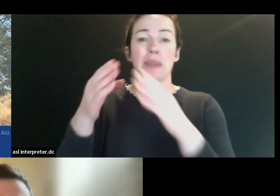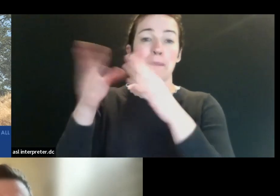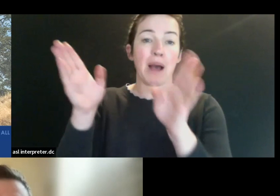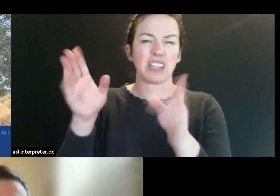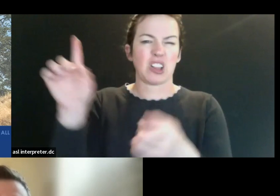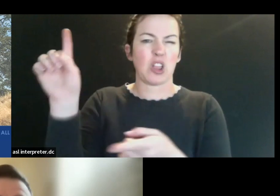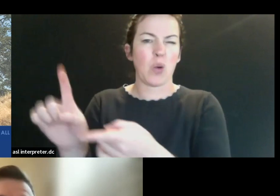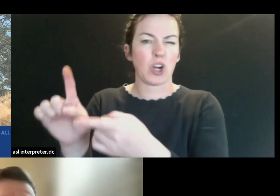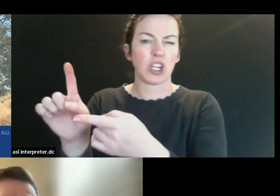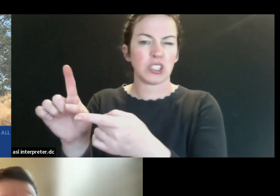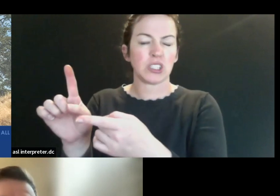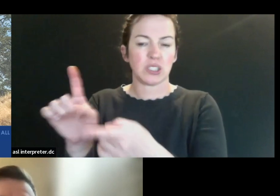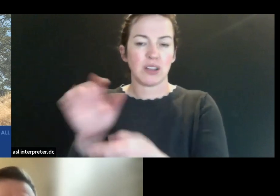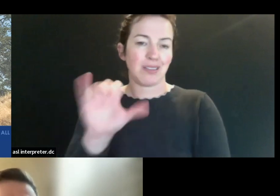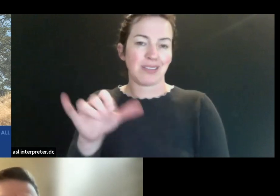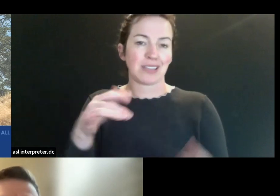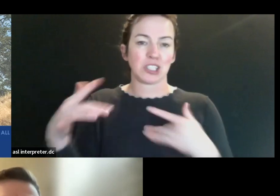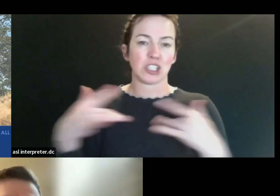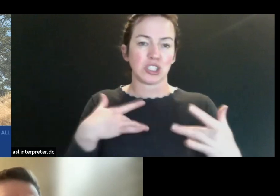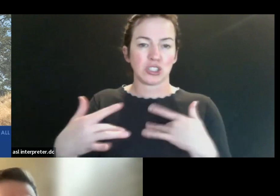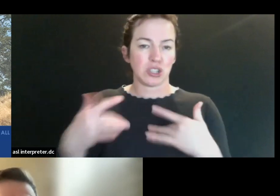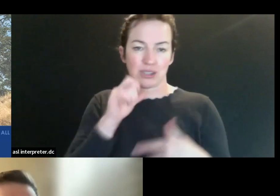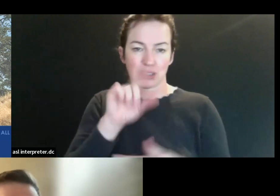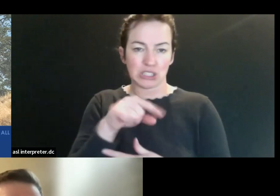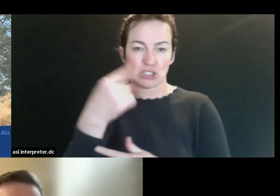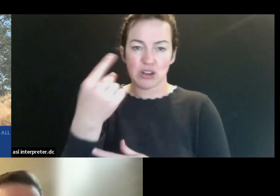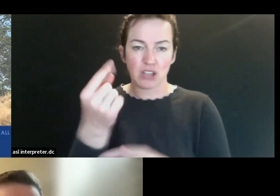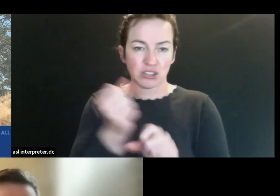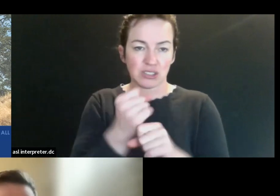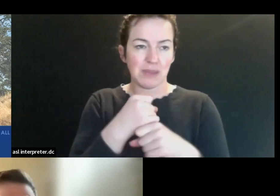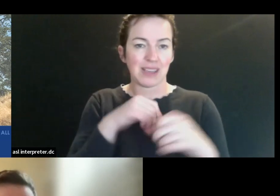usual, and that's a concern I have, is it's not just making it accessible for the Commission